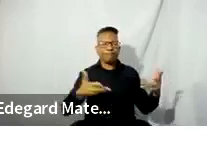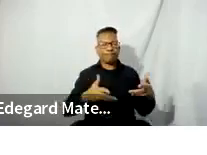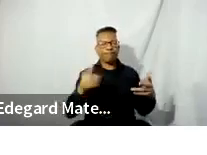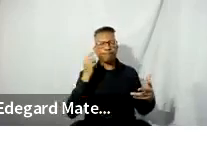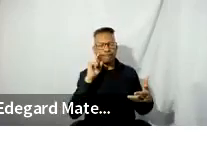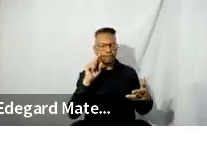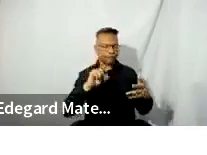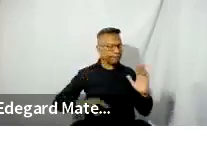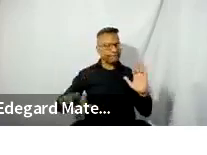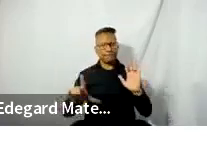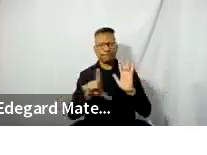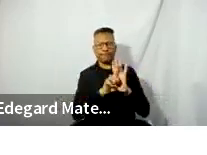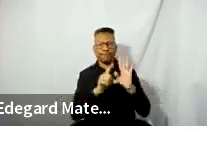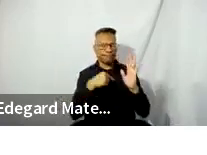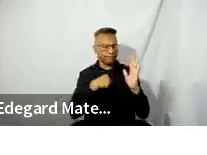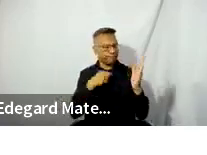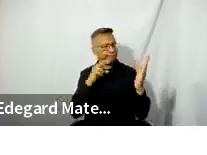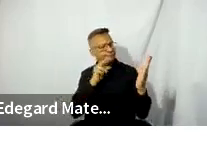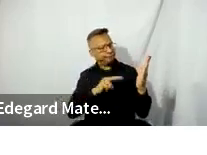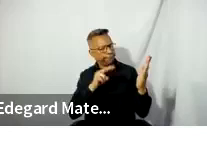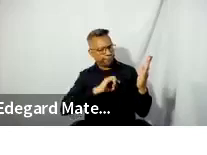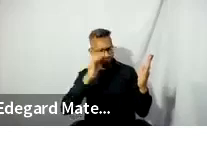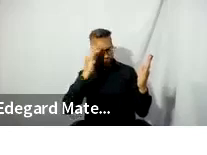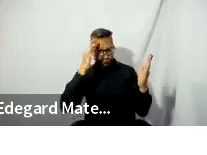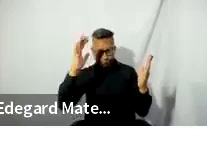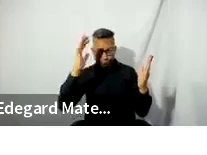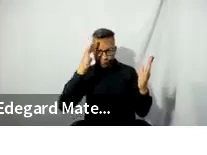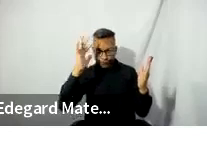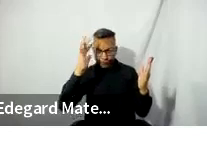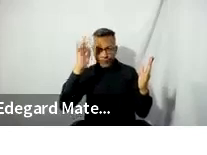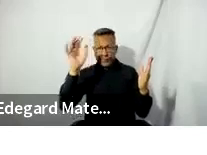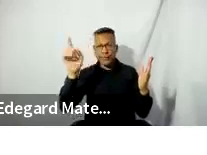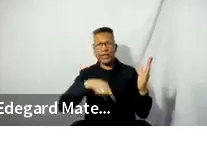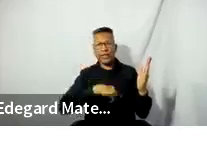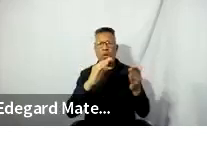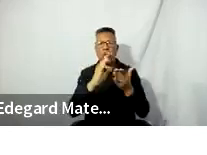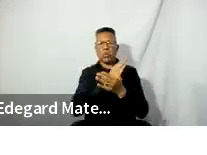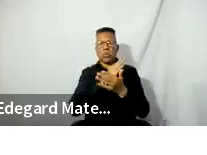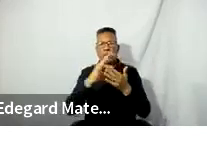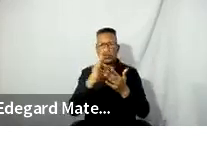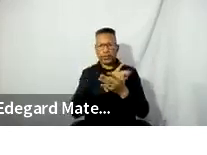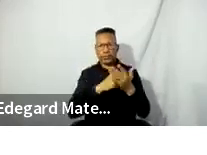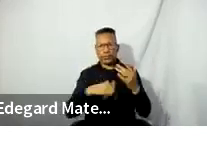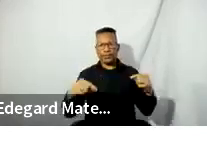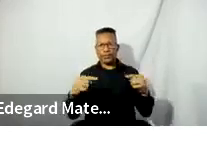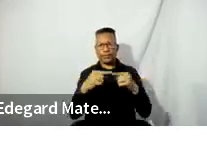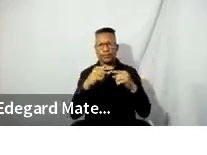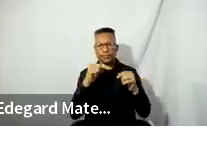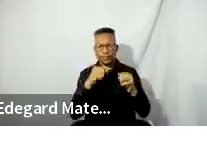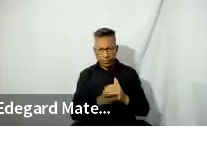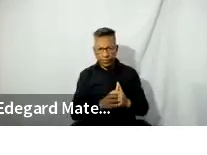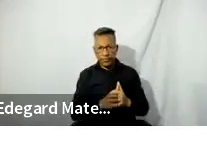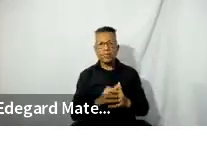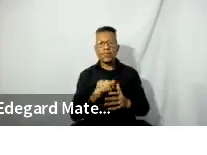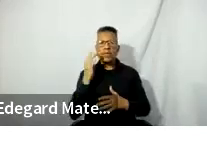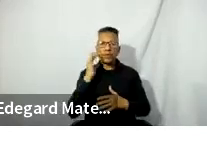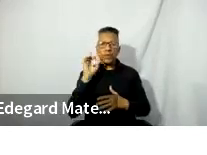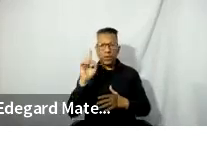law do we'll have a look at the law. we'll talk law. We'll talk about it We'll talk about it have some initial reflection on it. Perhaps And then I thought we could look in a bit more detail